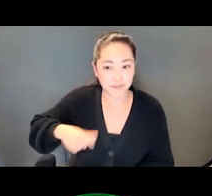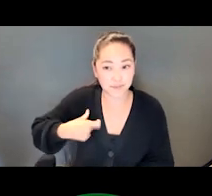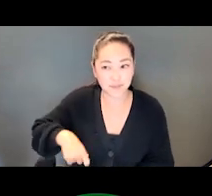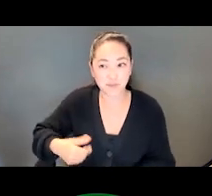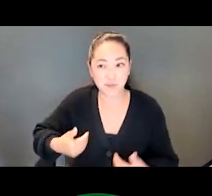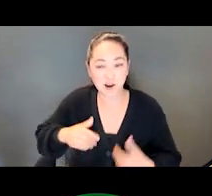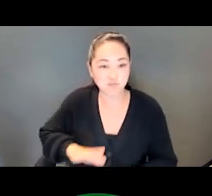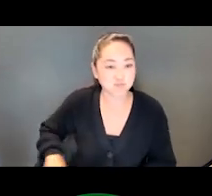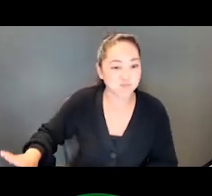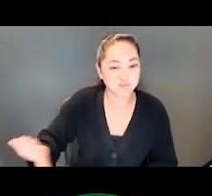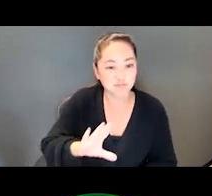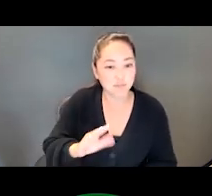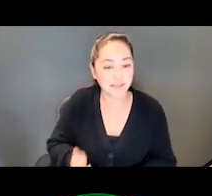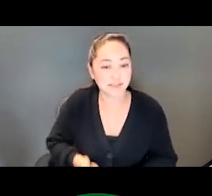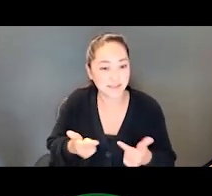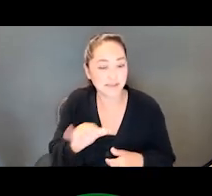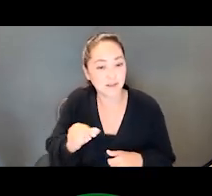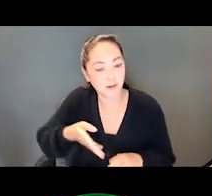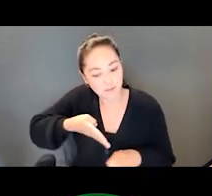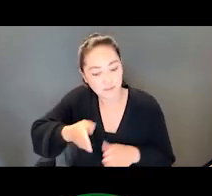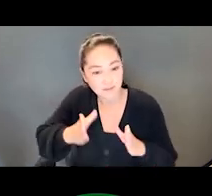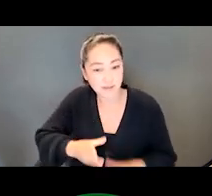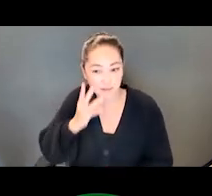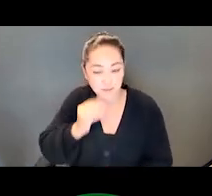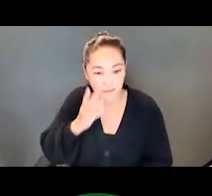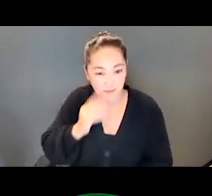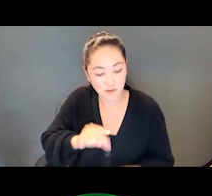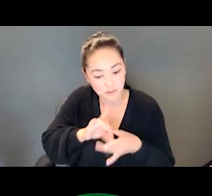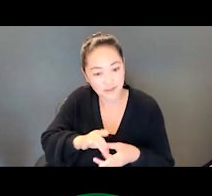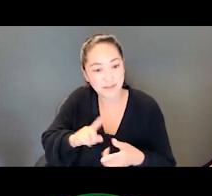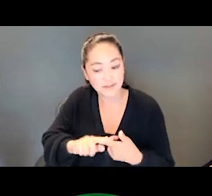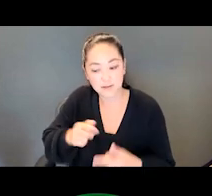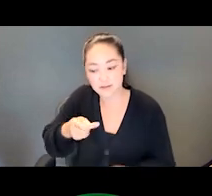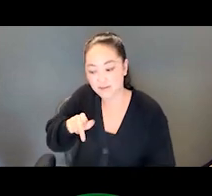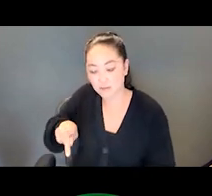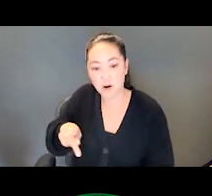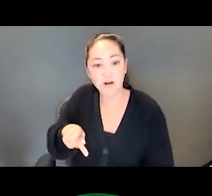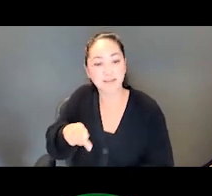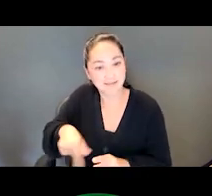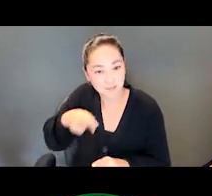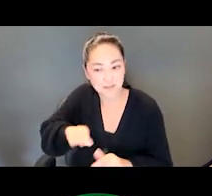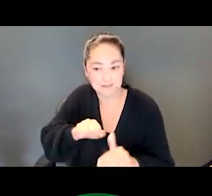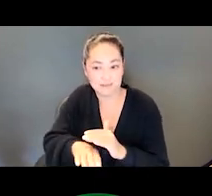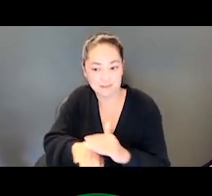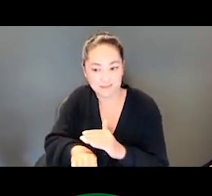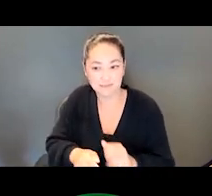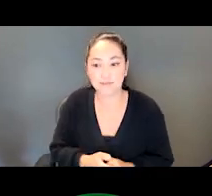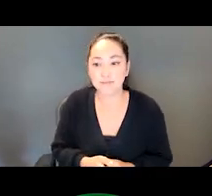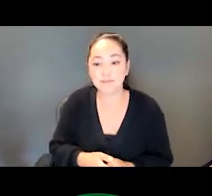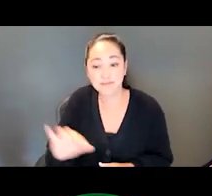They also happen to be joining us from various areas of Canada. Including Ontario, Nunavut.